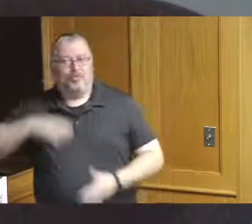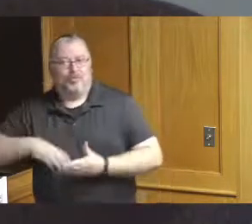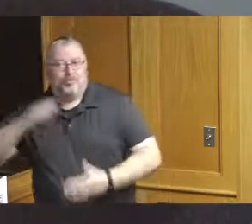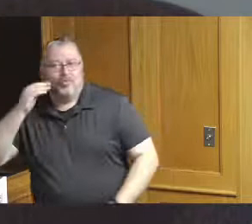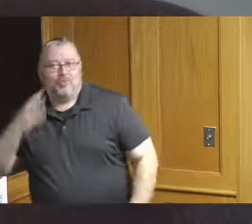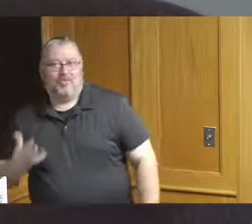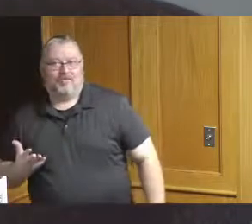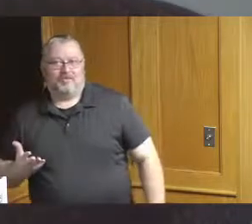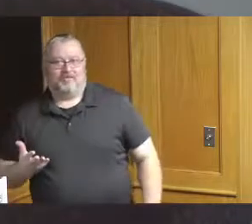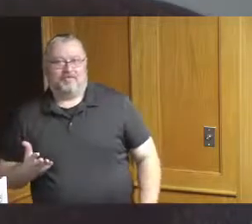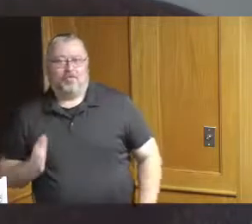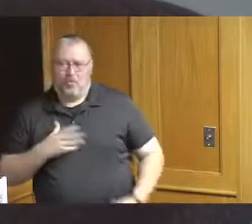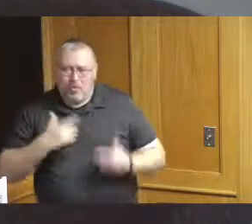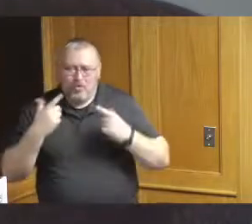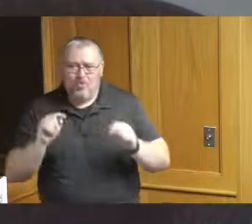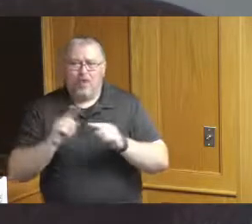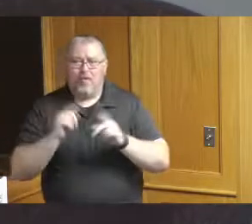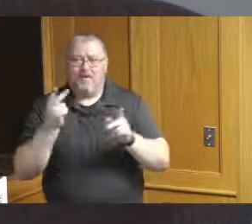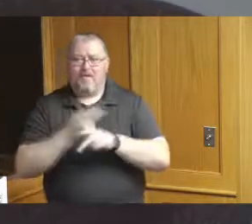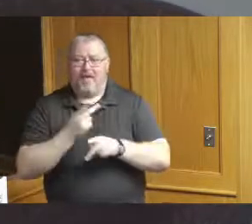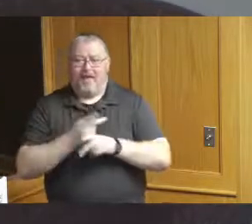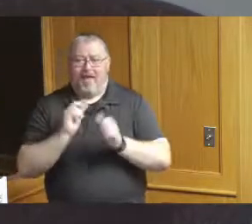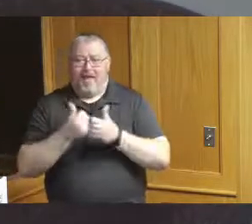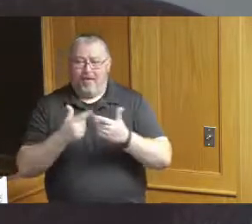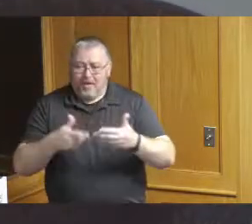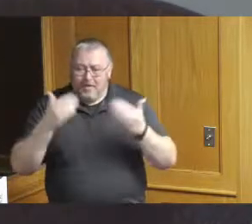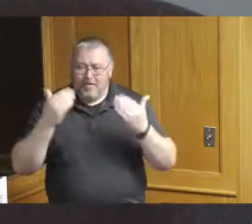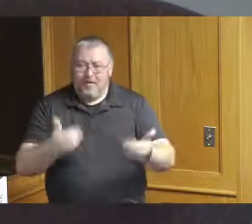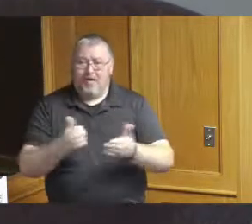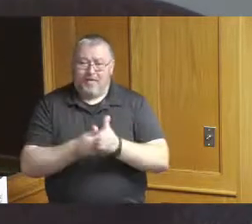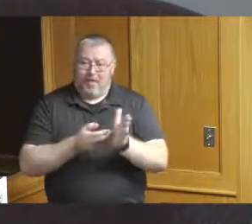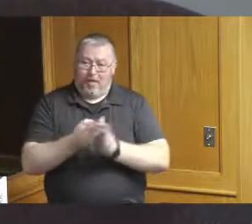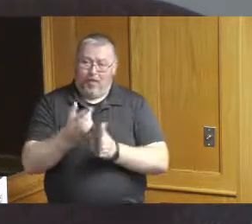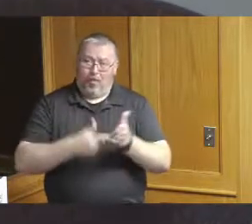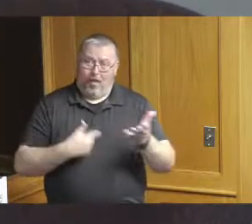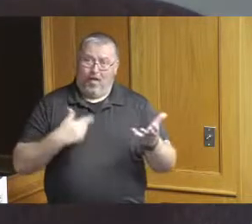we are trying to figure out a way forward which is frankly where i want to be you know we've got